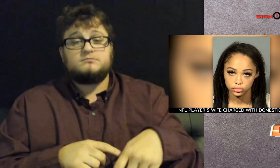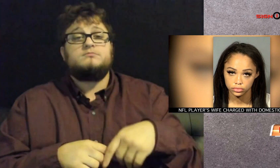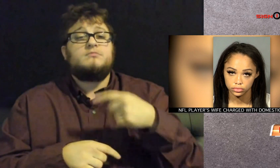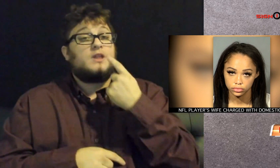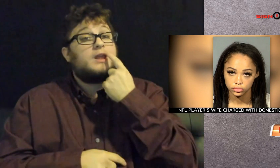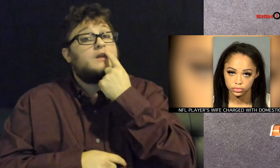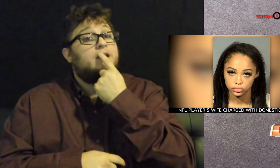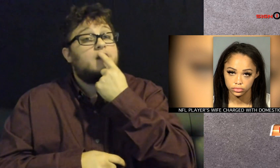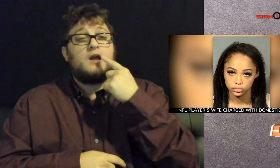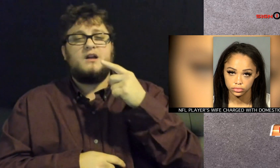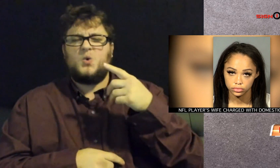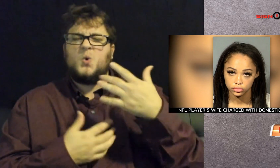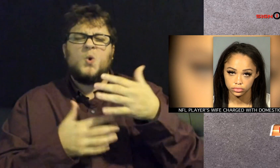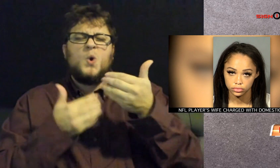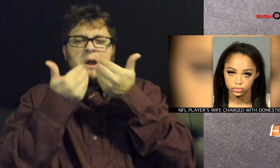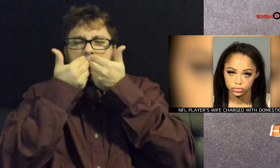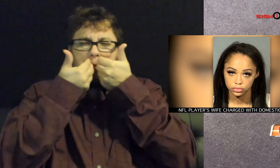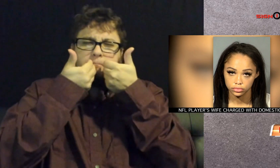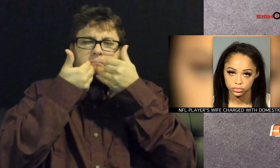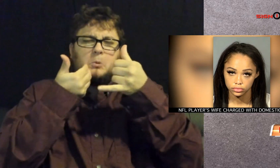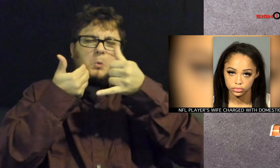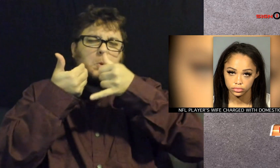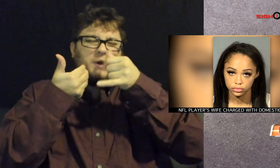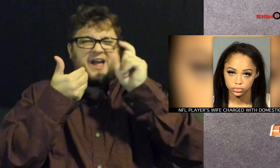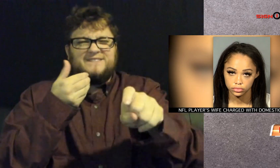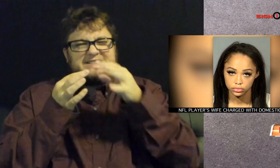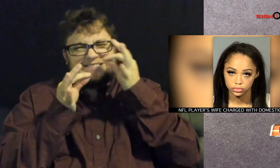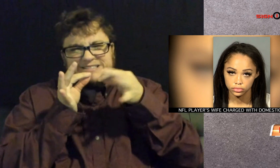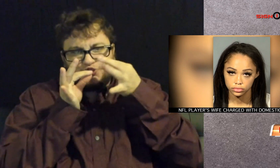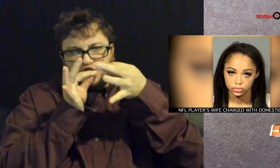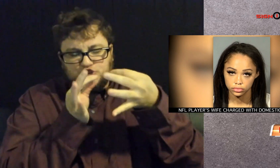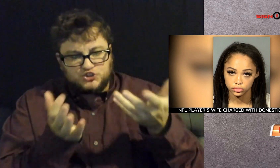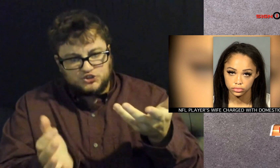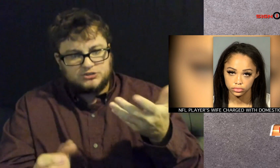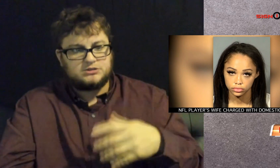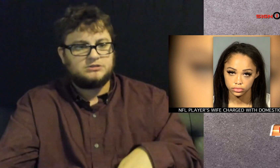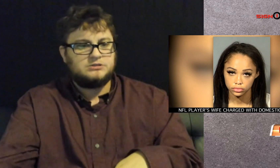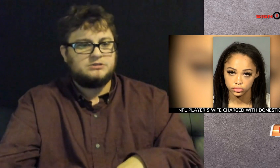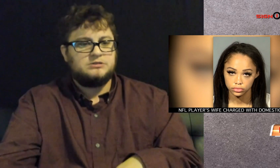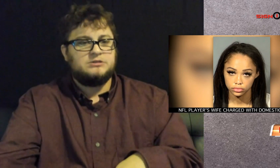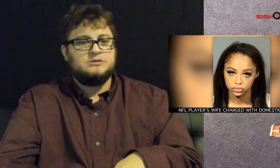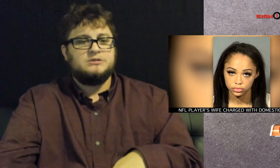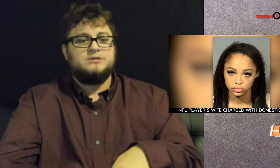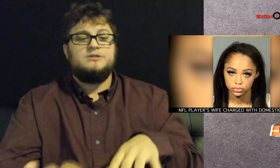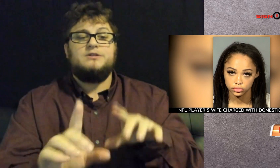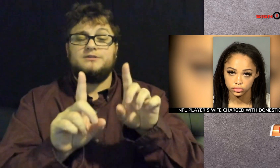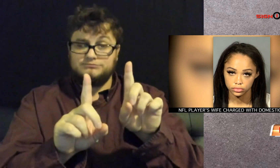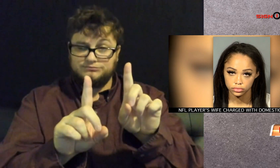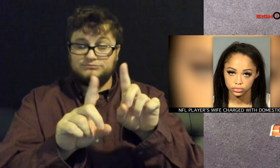knocking out a tooth and splitting his upper lip so severely that it required stitches to fix